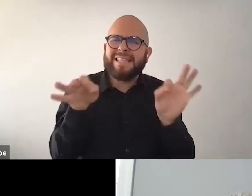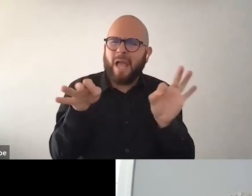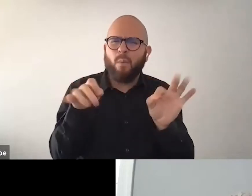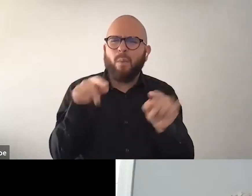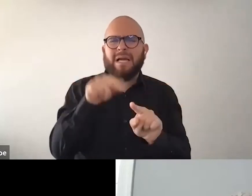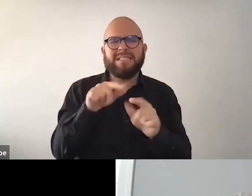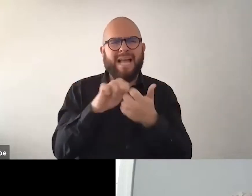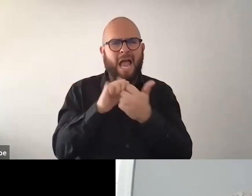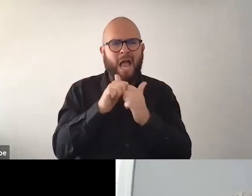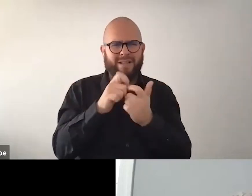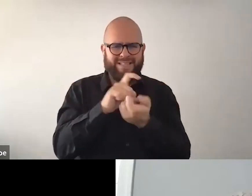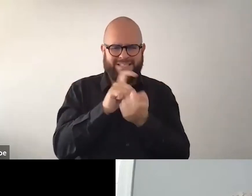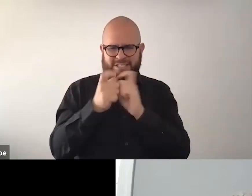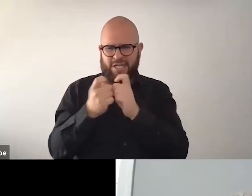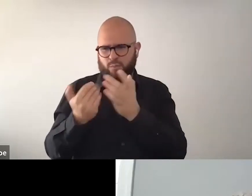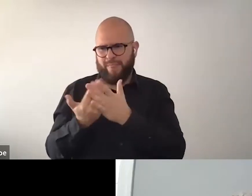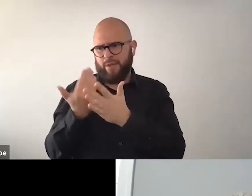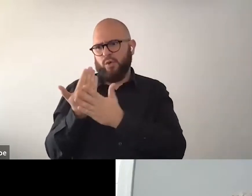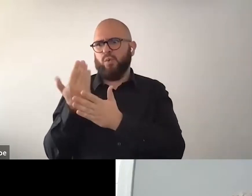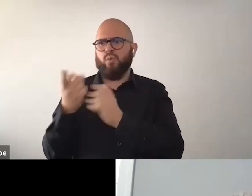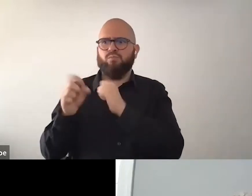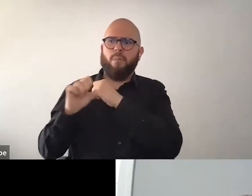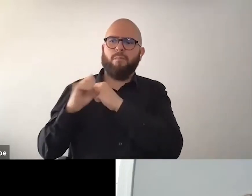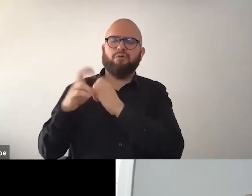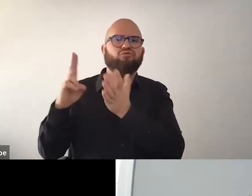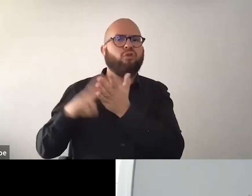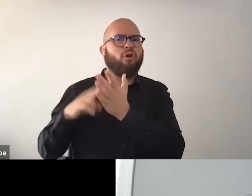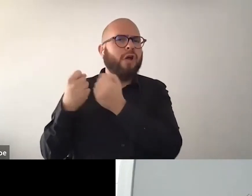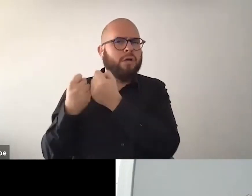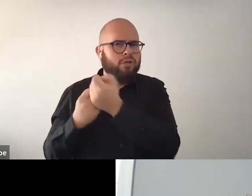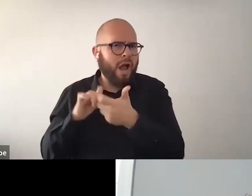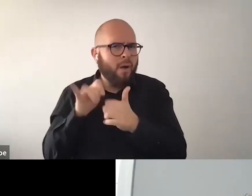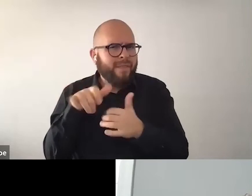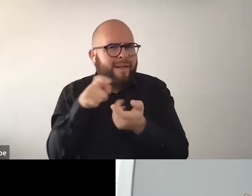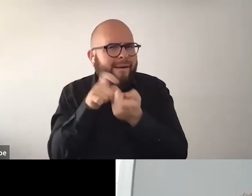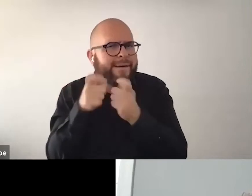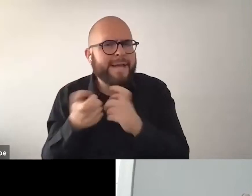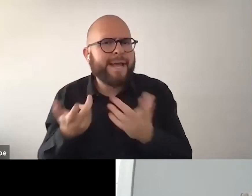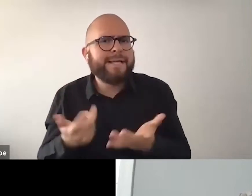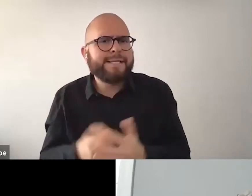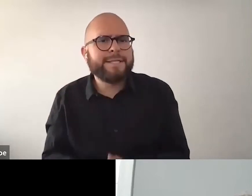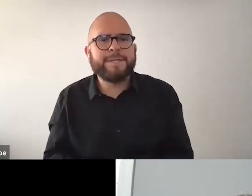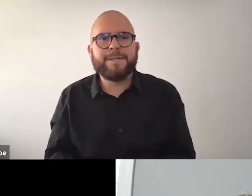the new 2022 commercials contract structure? Yes, this was a huge change.